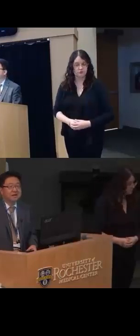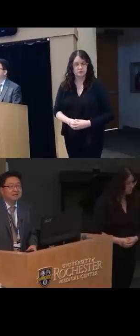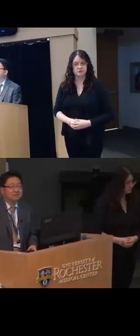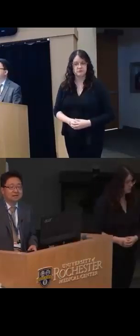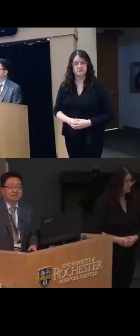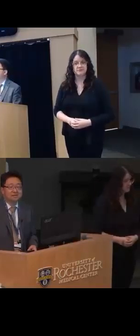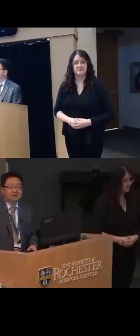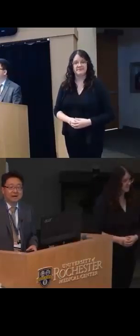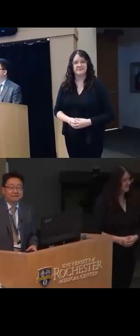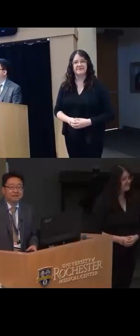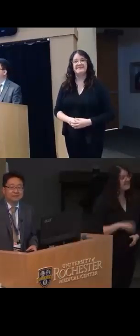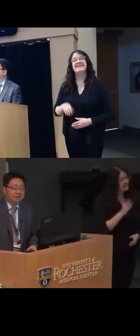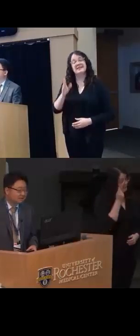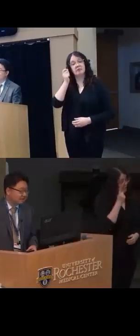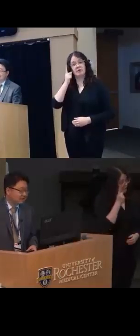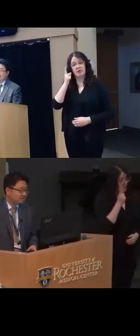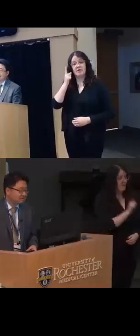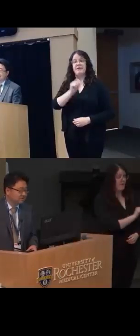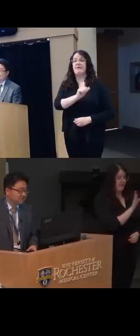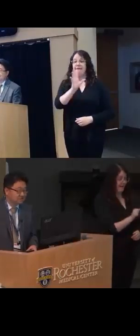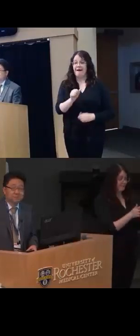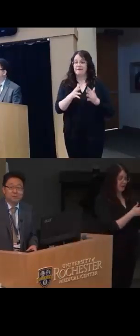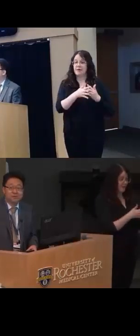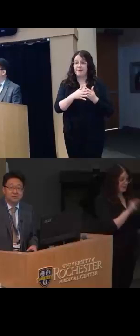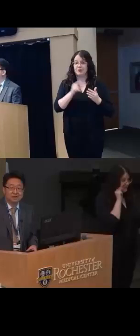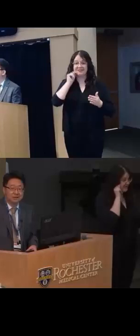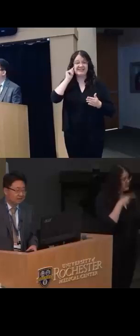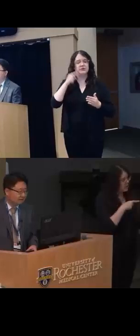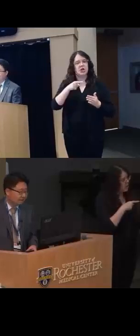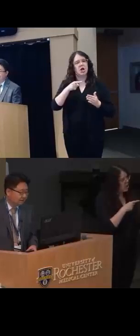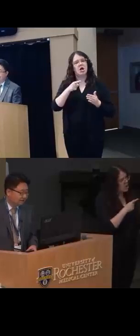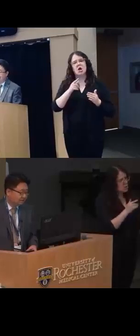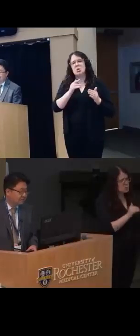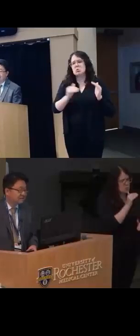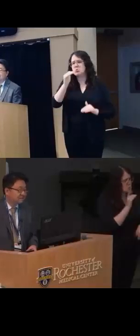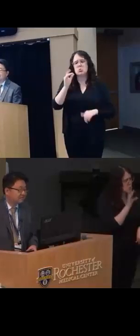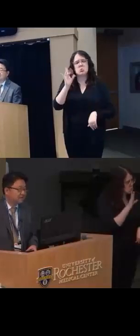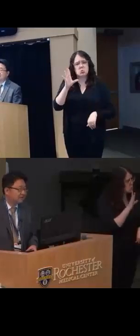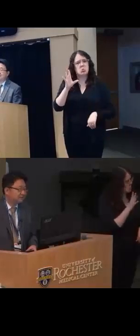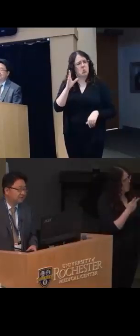a disparity in relation to how African-American teenagers face disproportionate uh risk as well